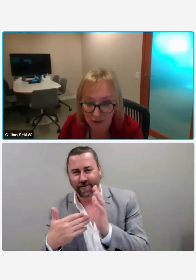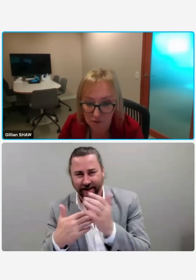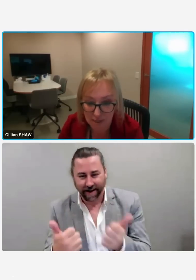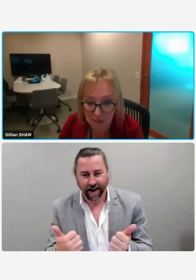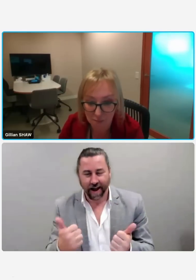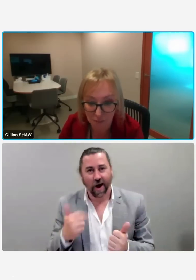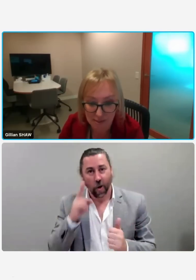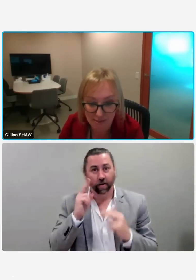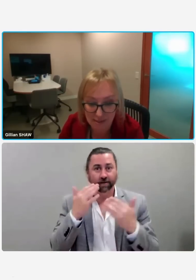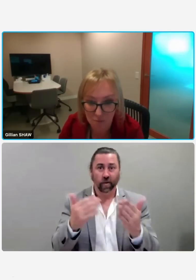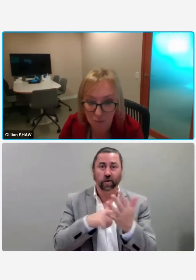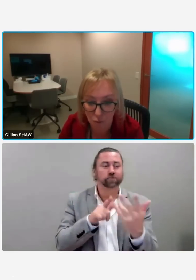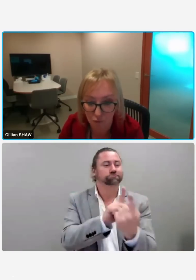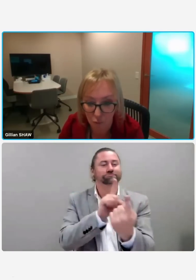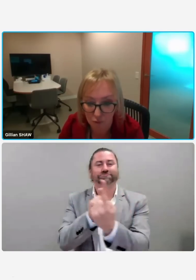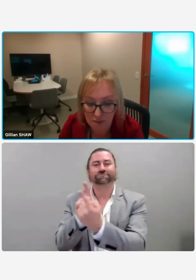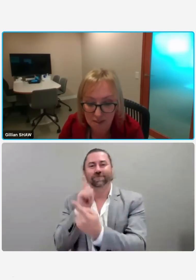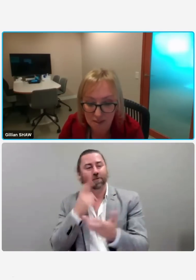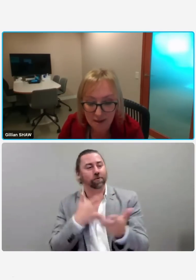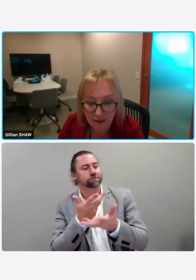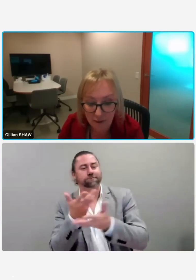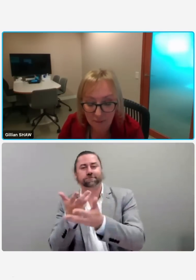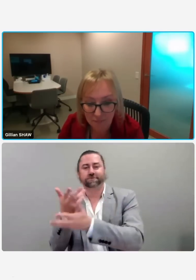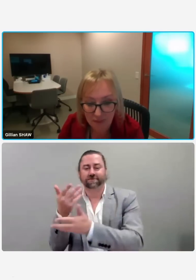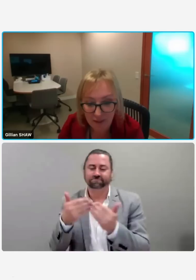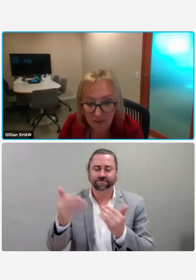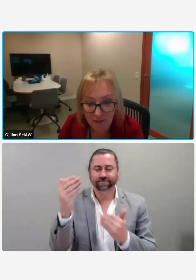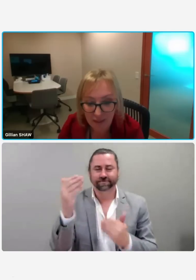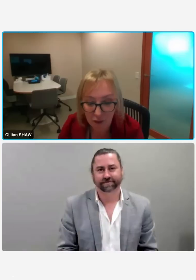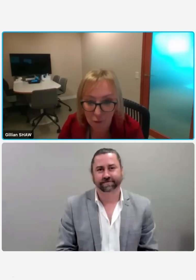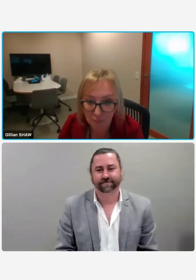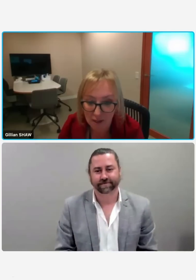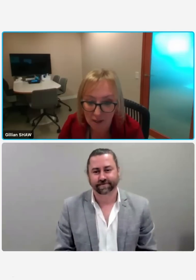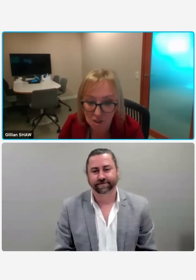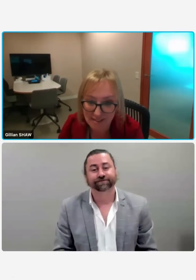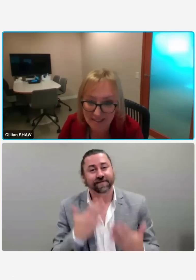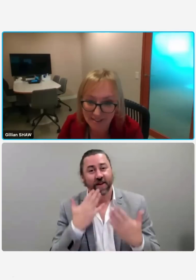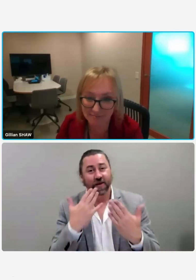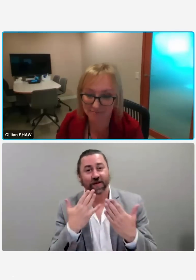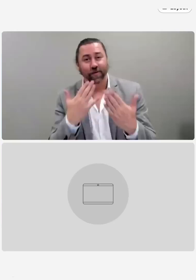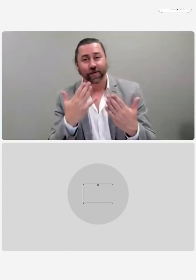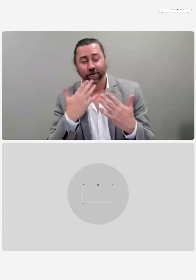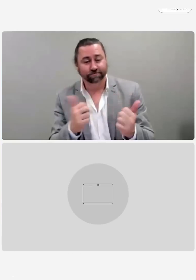as part of our consultation processes as we move forward. Thank you very much. Thanks Nick.